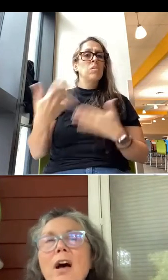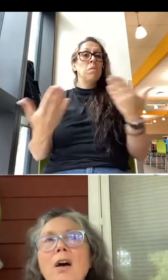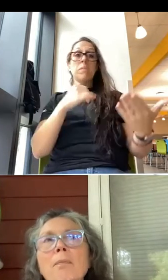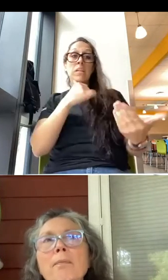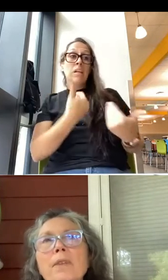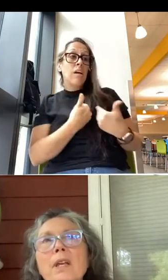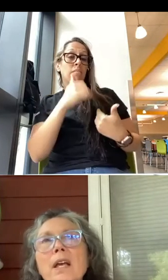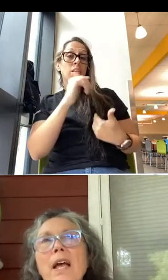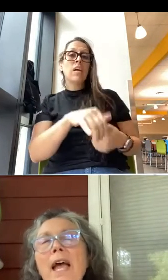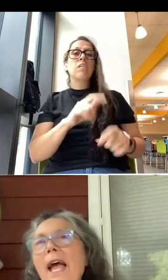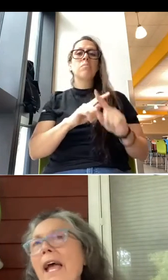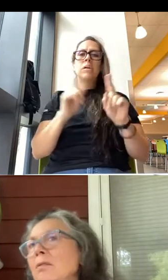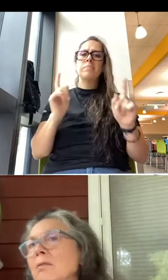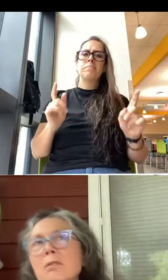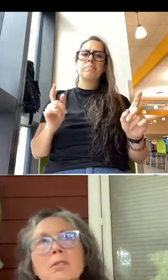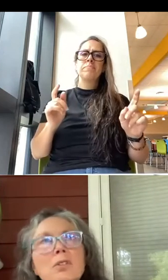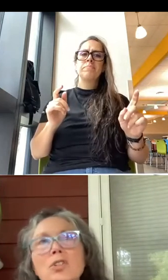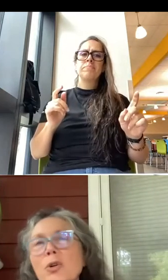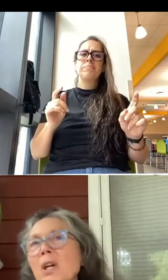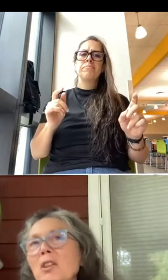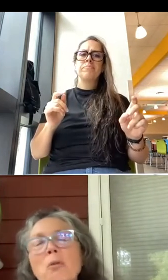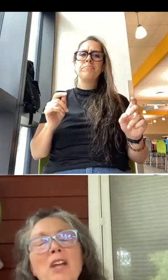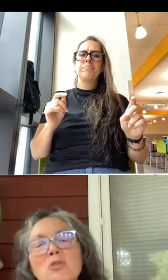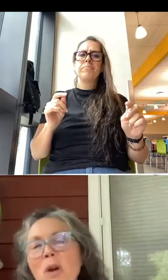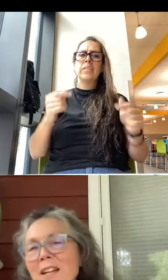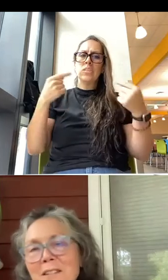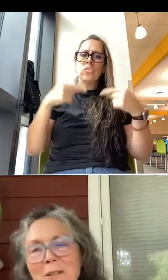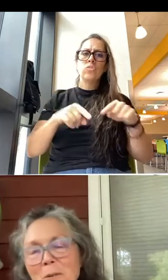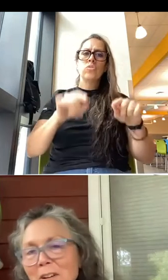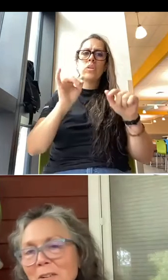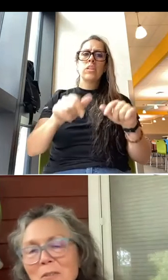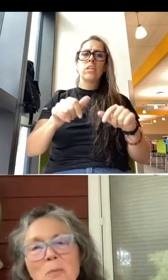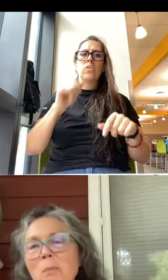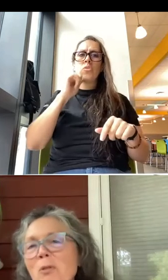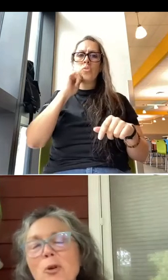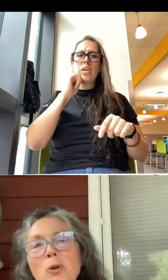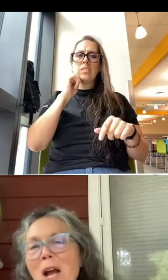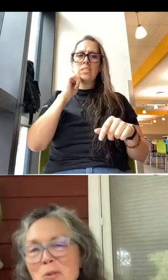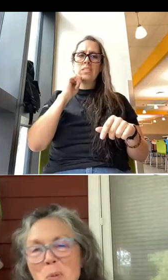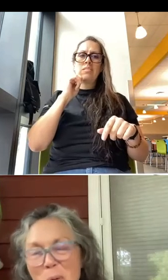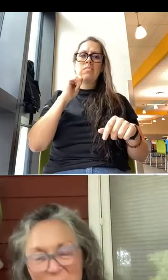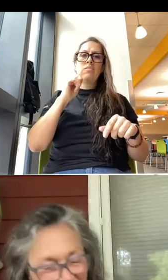Um, and during the race riots in Newark-- before you guys were born--